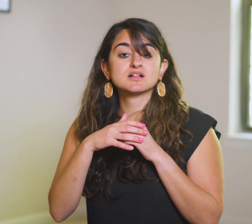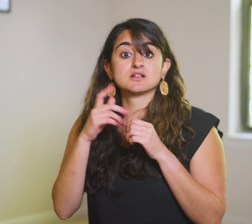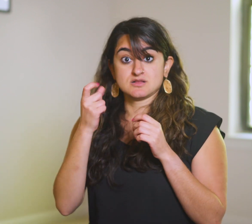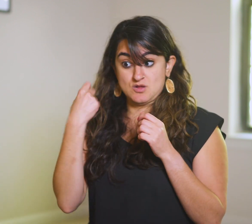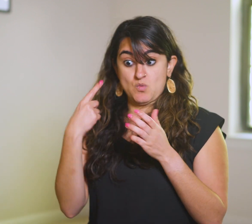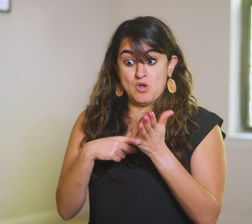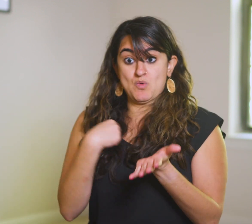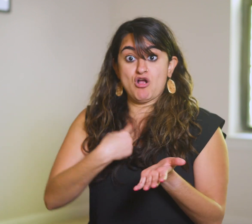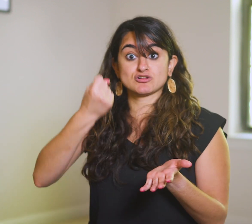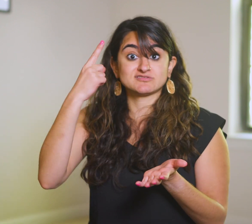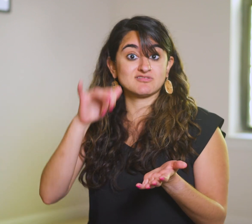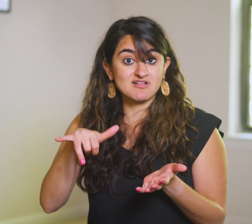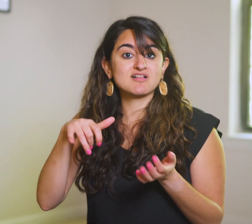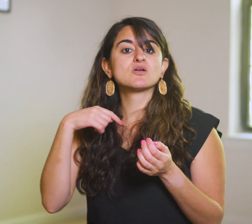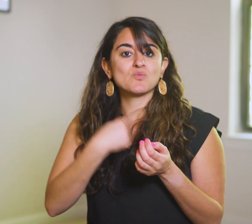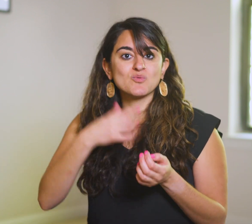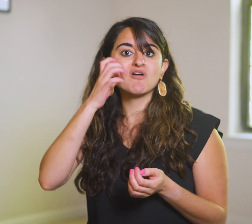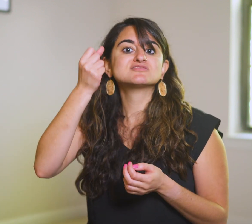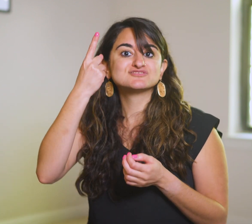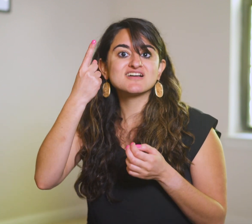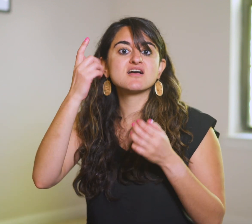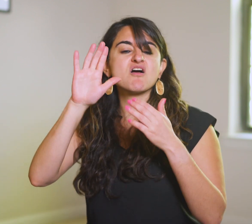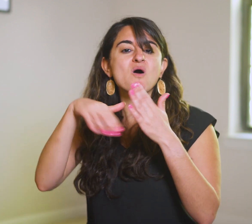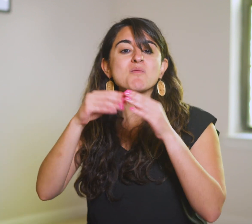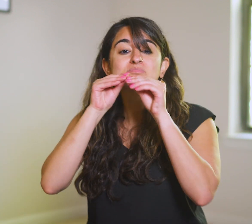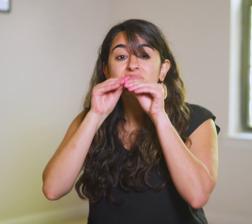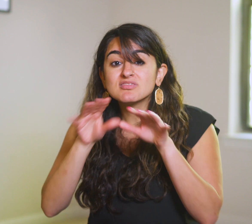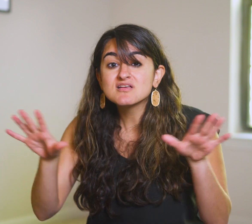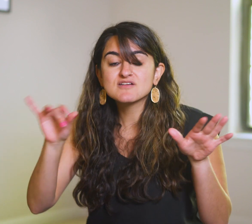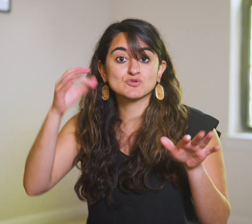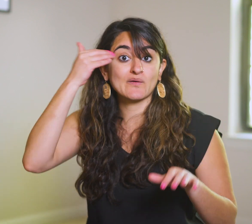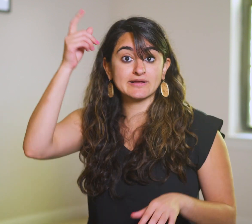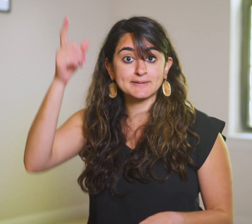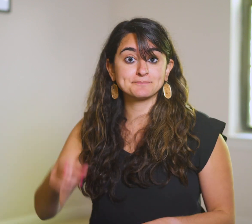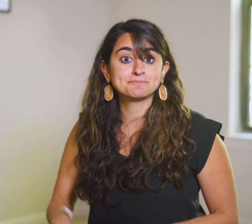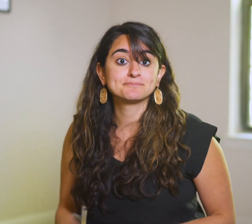the more we’ll be able to grasp all the blessings of knowing Him.